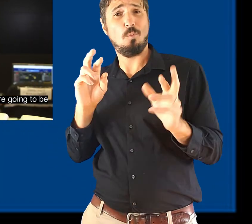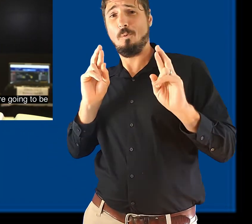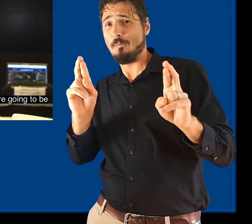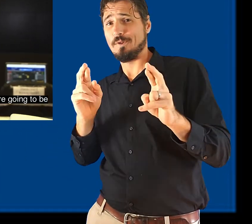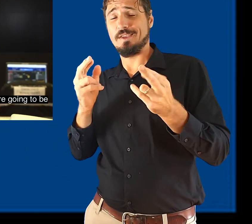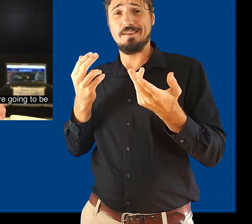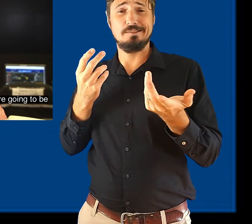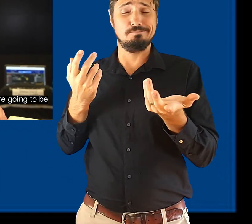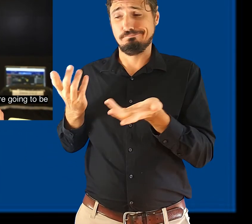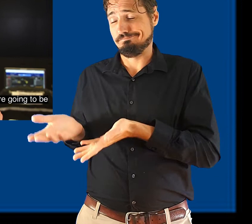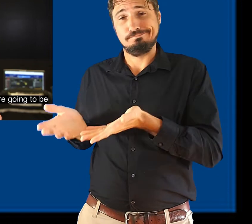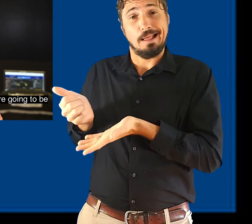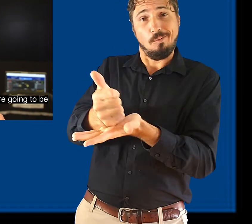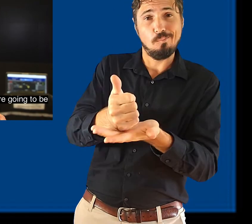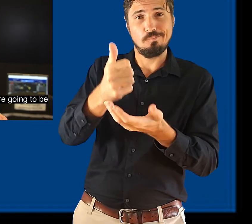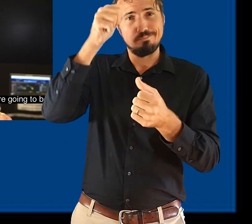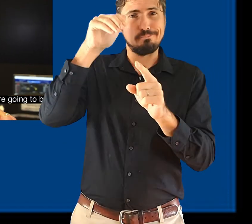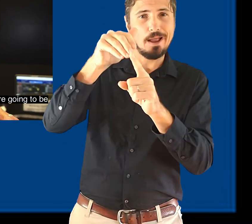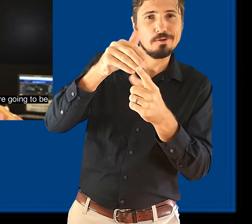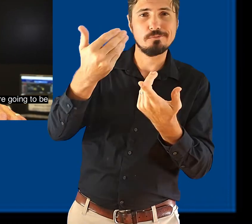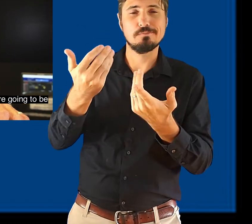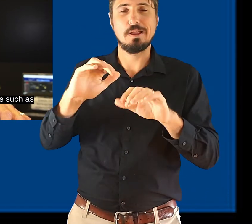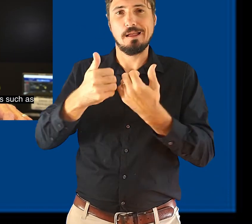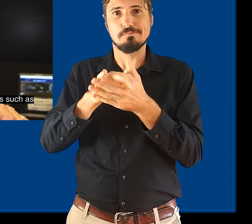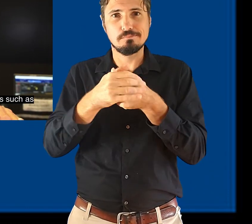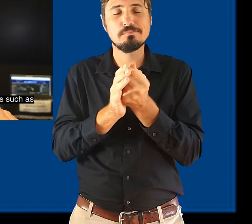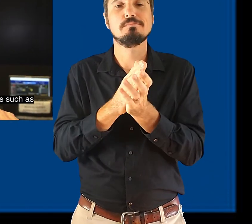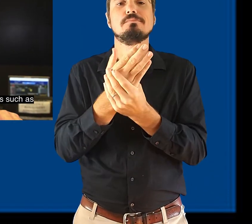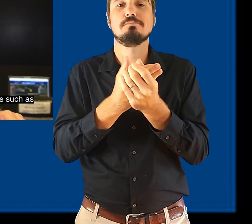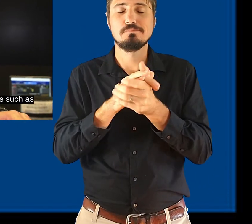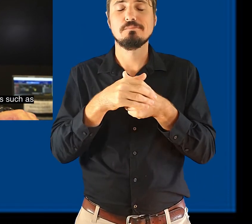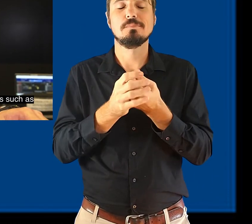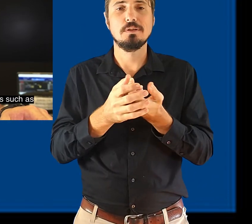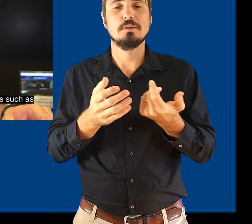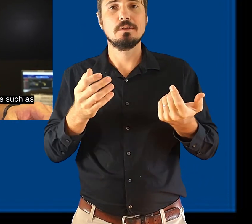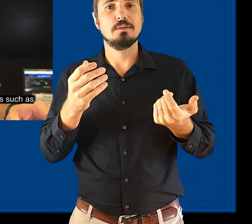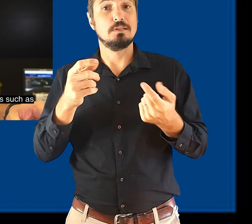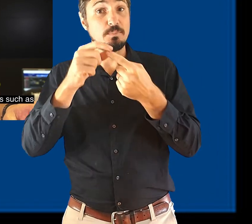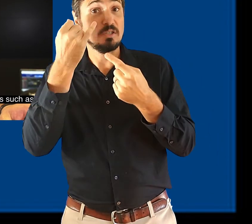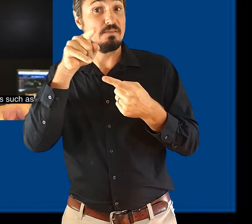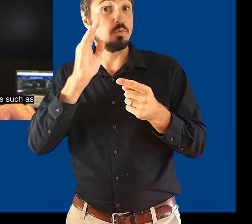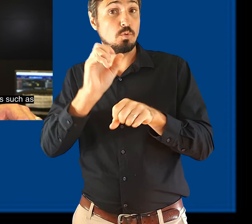a good hand washing routine is one of the first lines of defense against viruses such as COVID-19. Thank you.